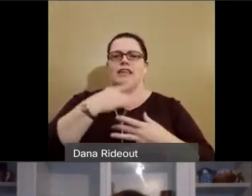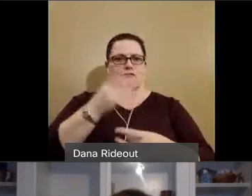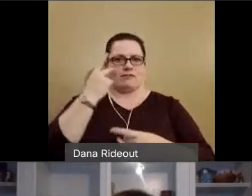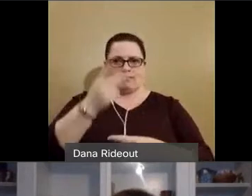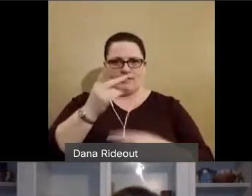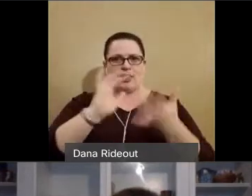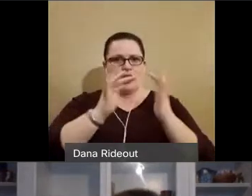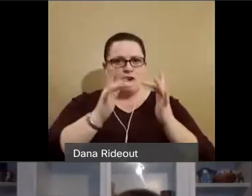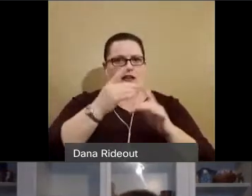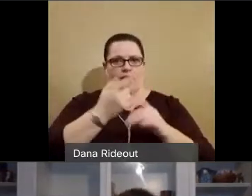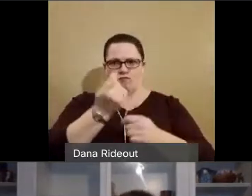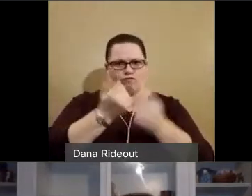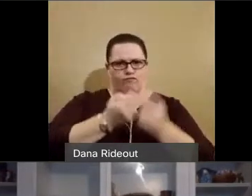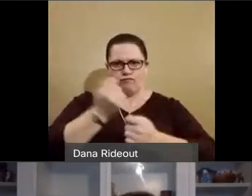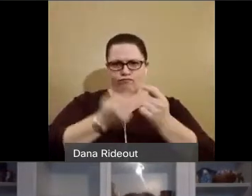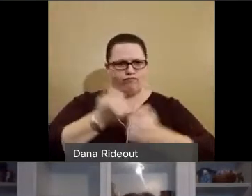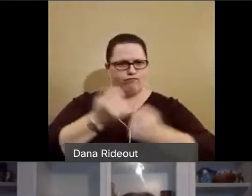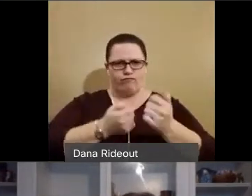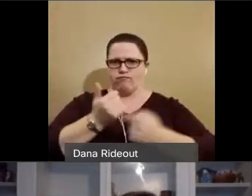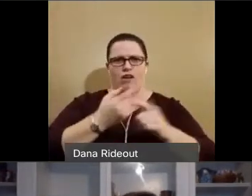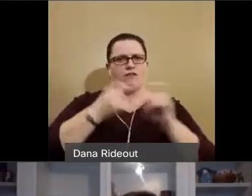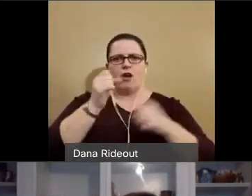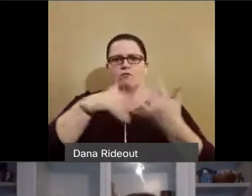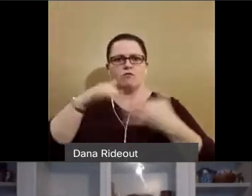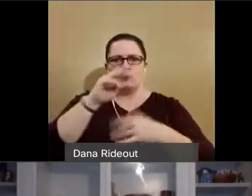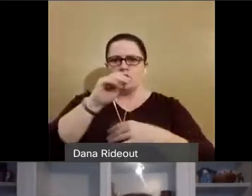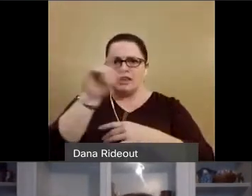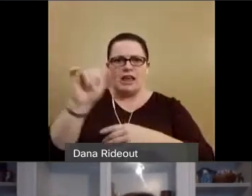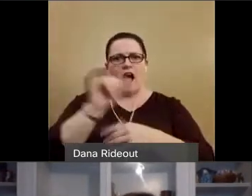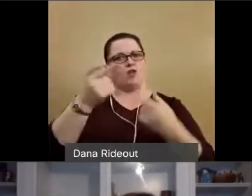But also, what's happening, sort of organically here on the ground and what people are telling each.